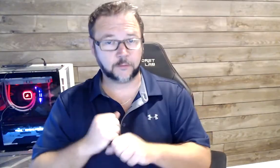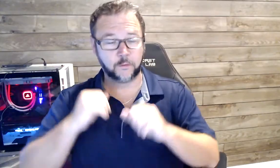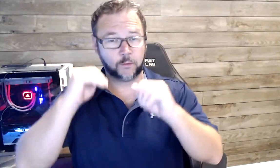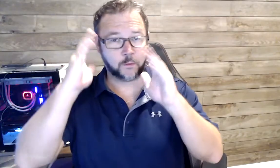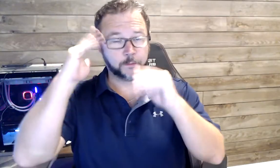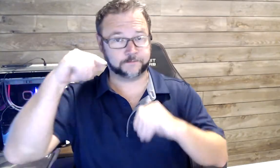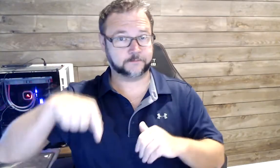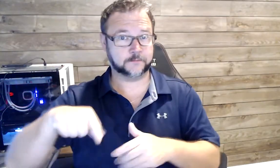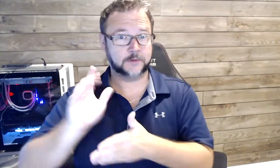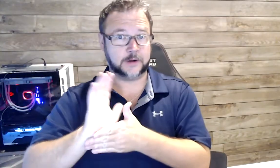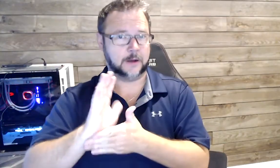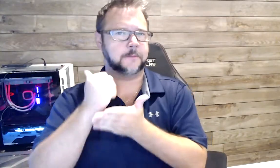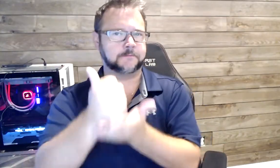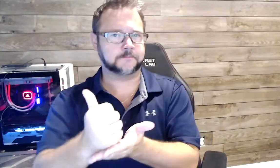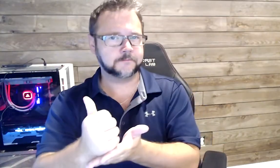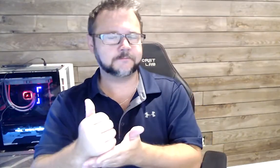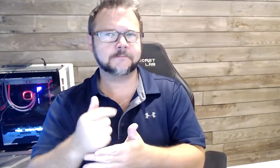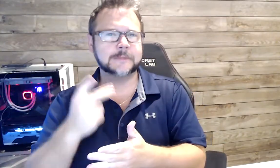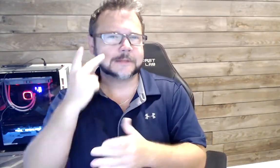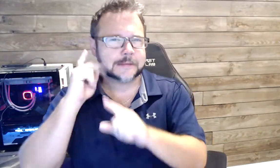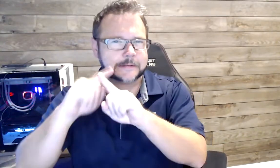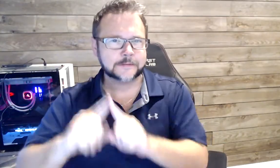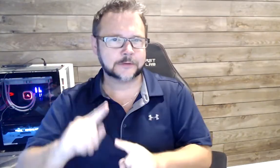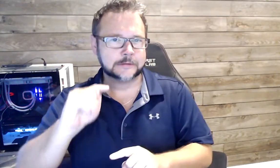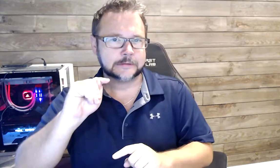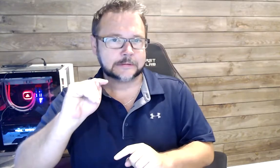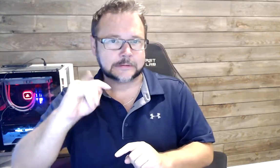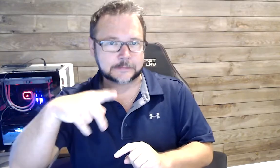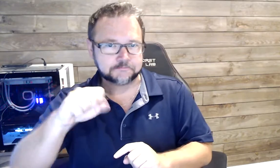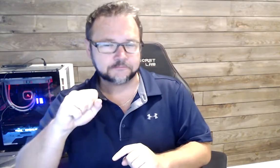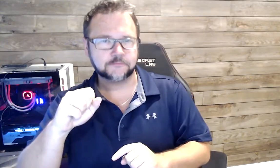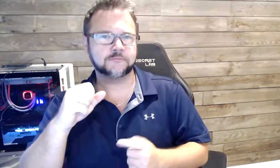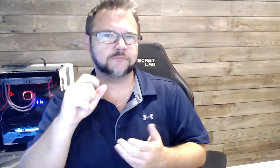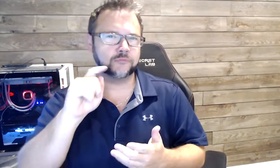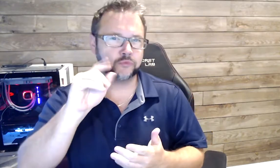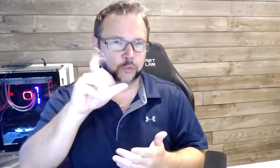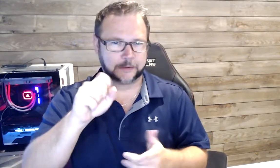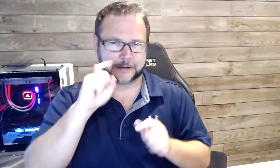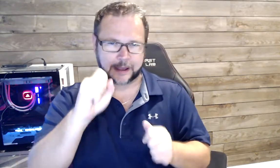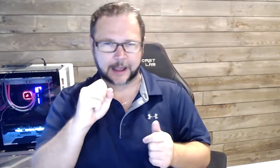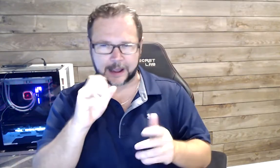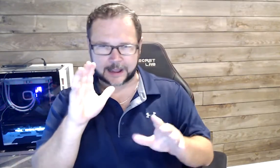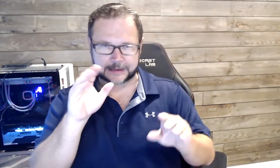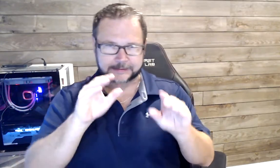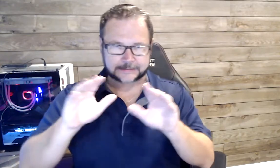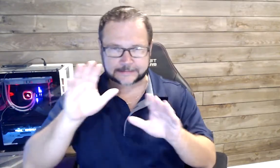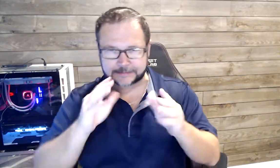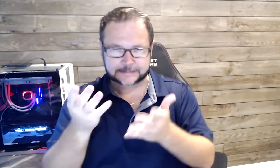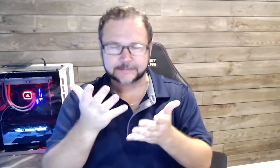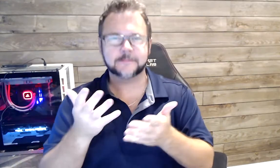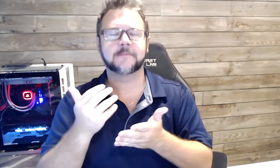In closing, we hope that this video is helpful to you, to see some tips and tools to make the process easier